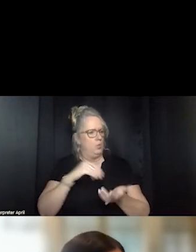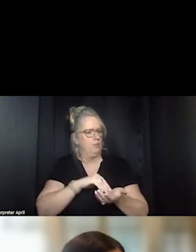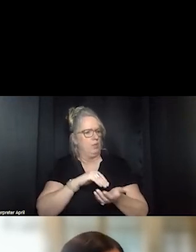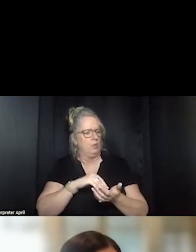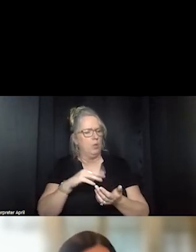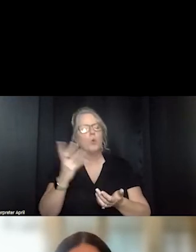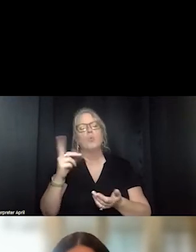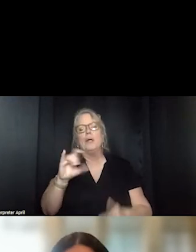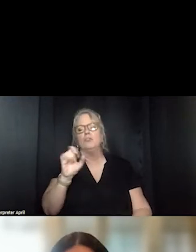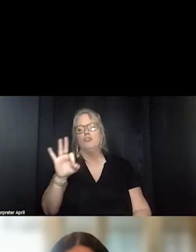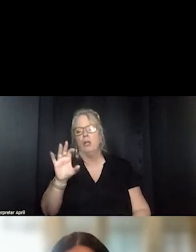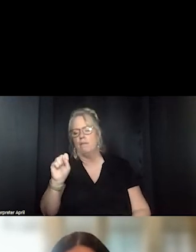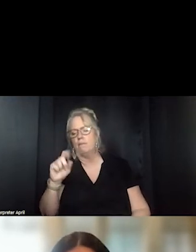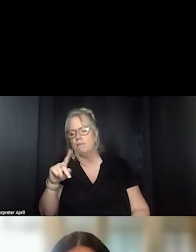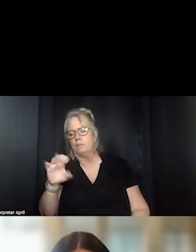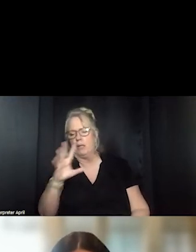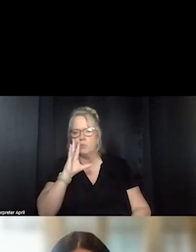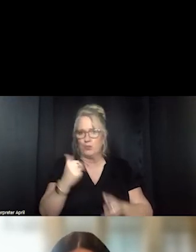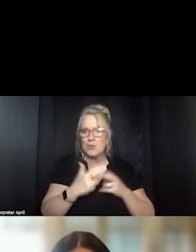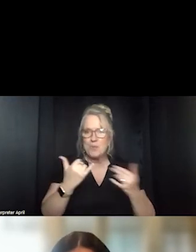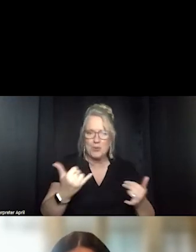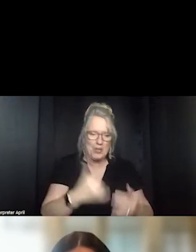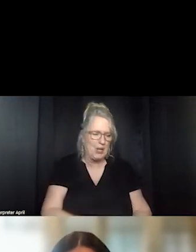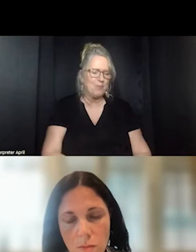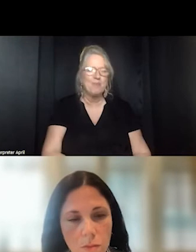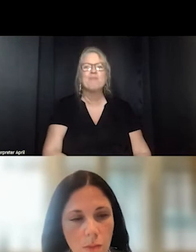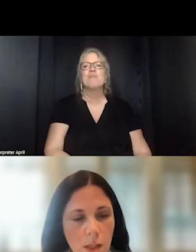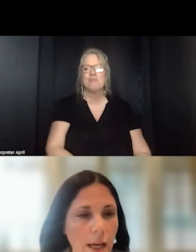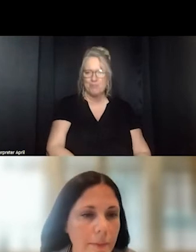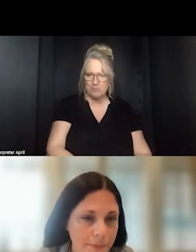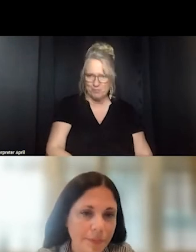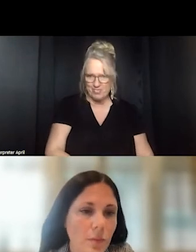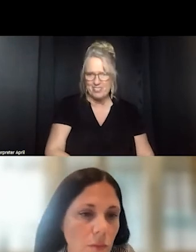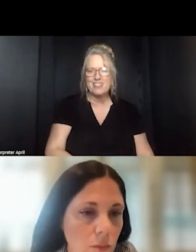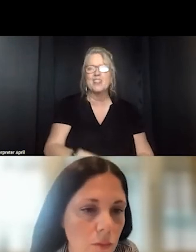JEFF SPITE WAS TALKING ABOUT TODAY. >> STEPHANIE, THANK YOU SO MUCH. ERICA, JEFF,